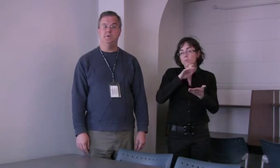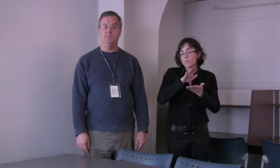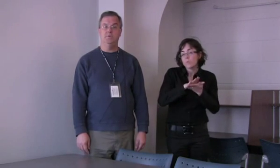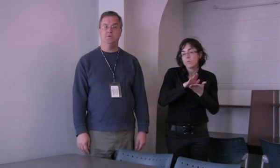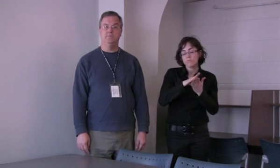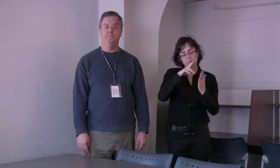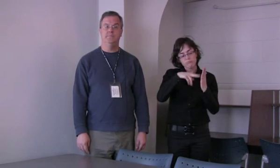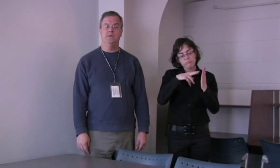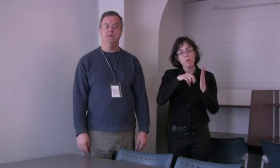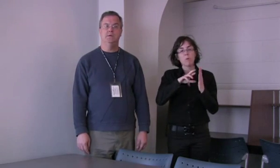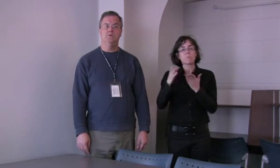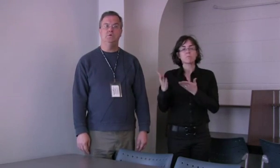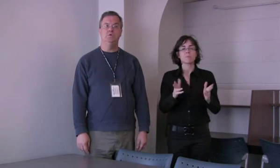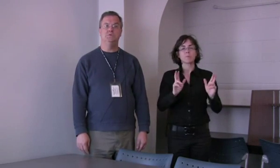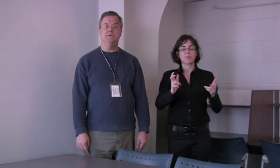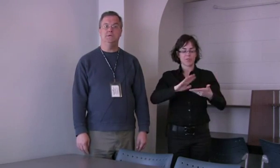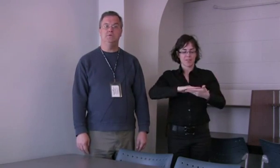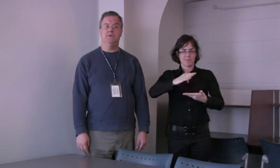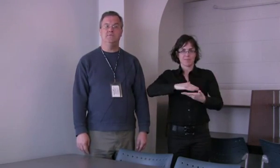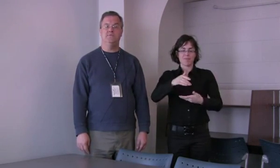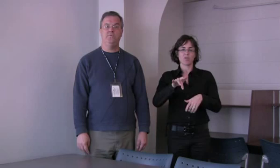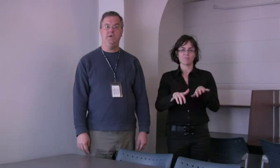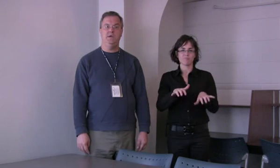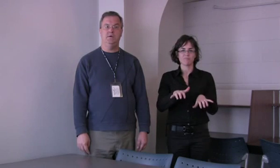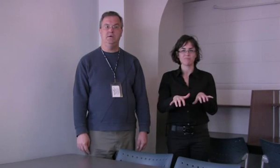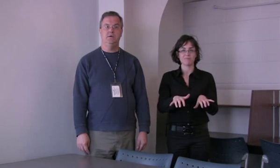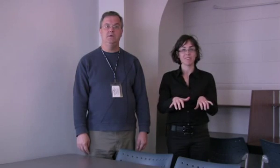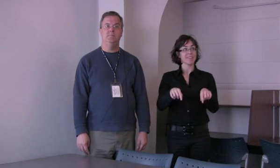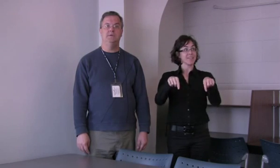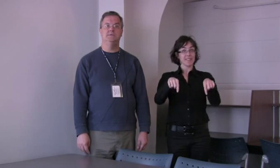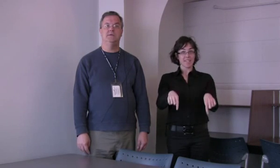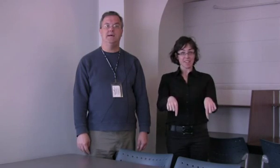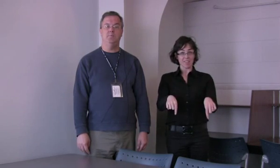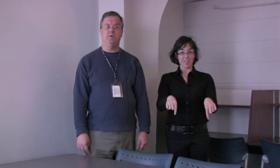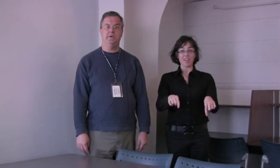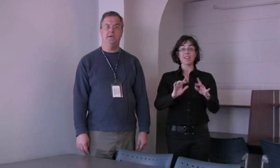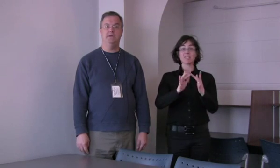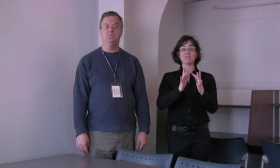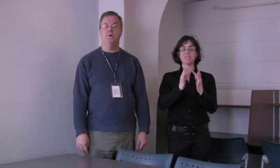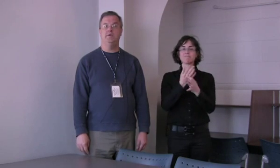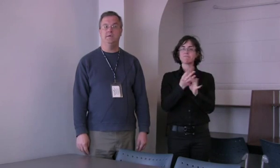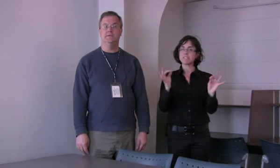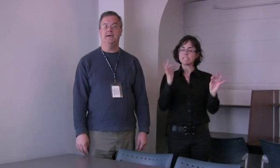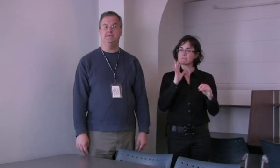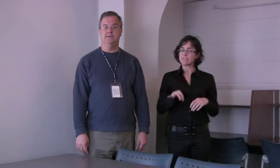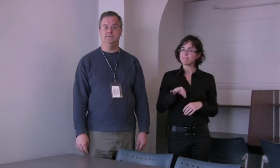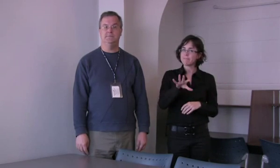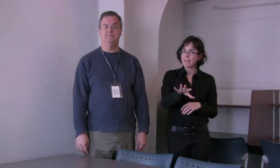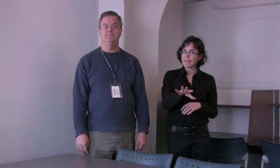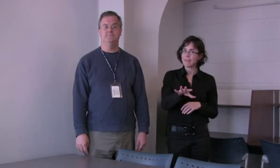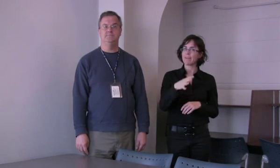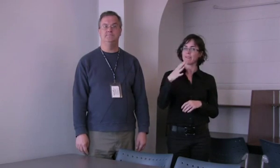You can bring your school books or laptop.